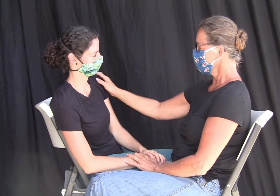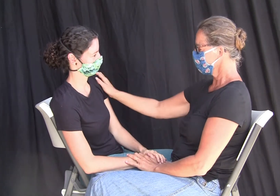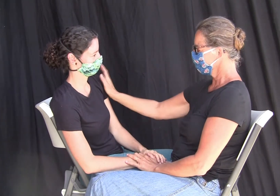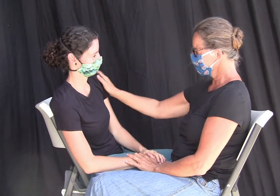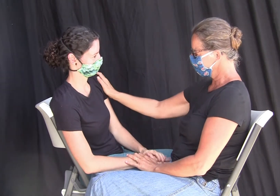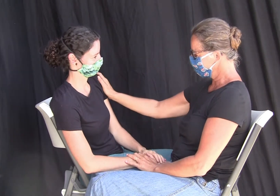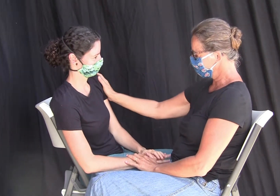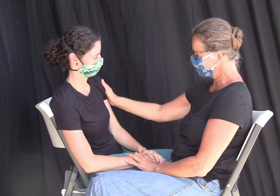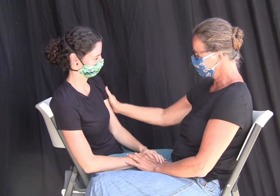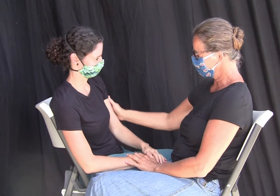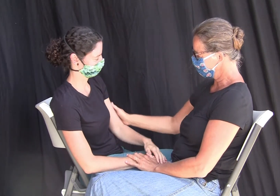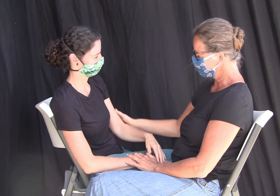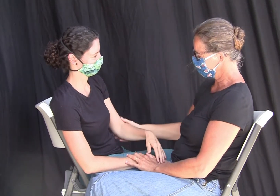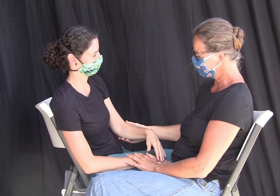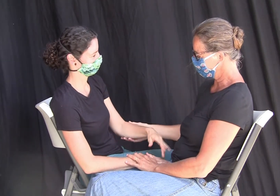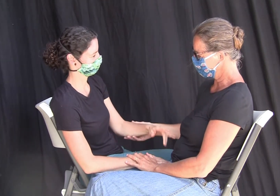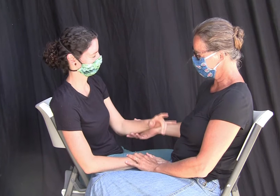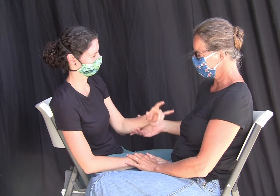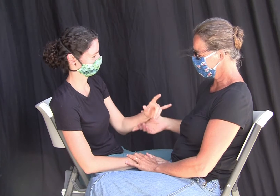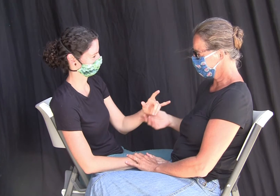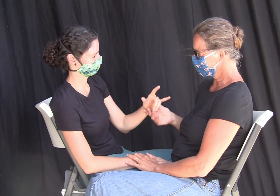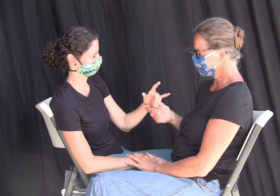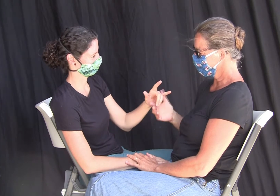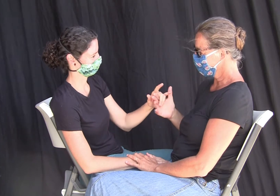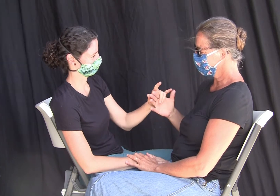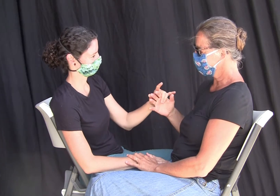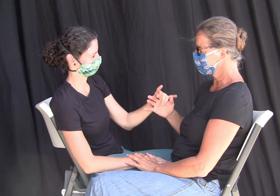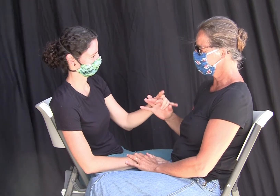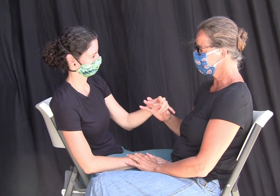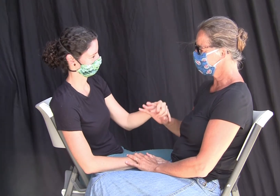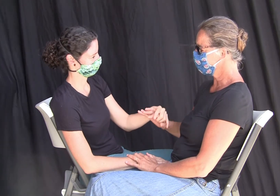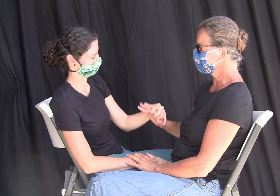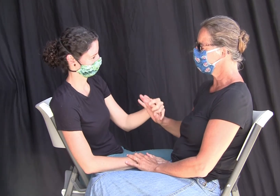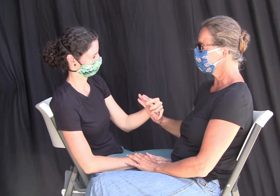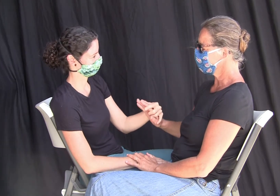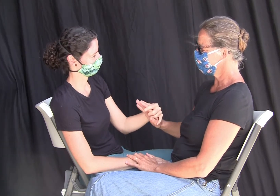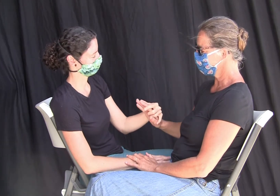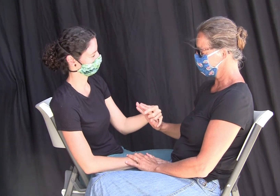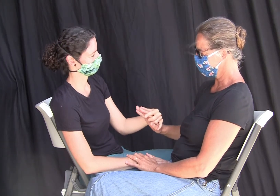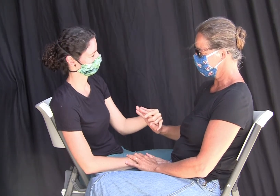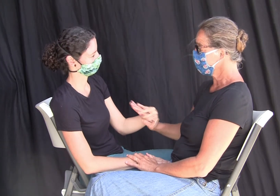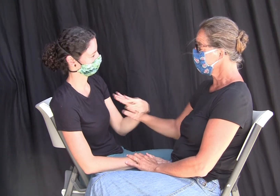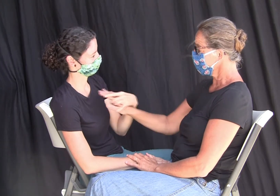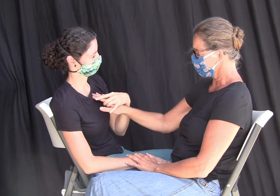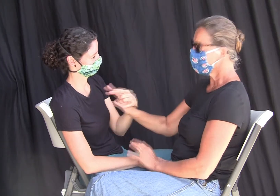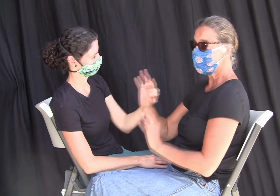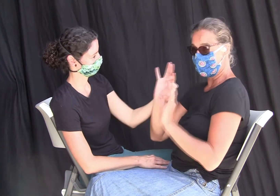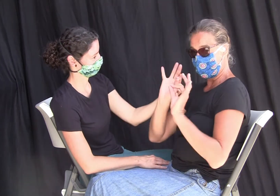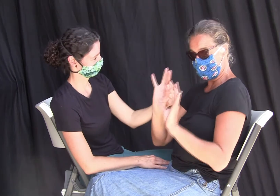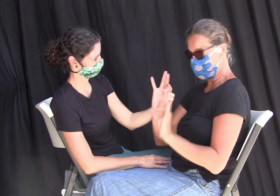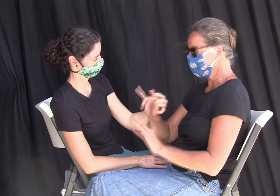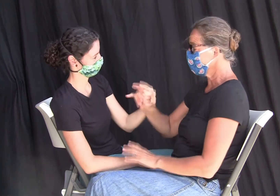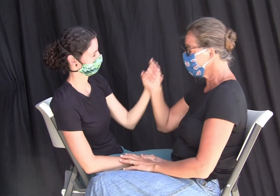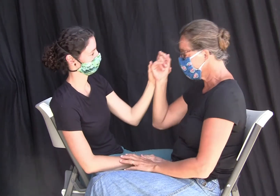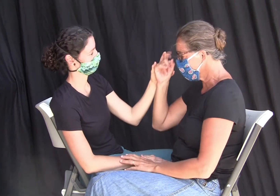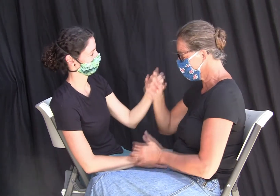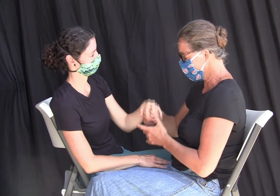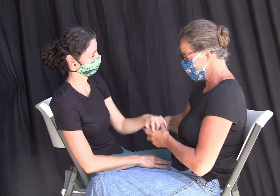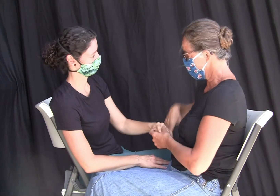I start by first touching her shoulder, then sliding my hand down her upper arm and under her forearm to her hand, where she adopts a listening position.